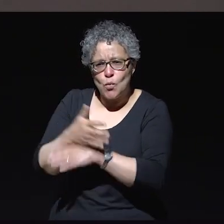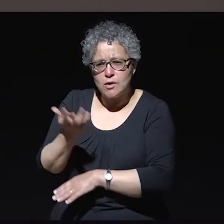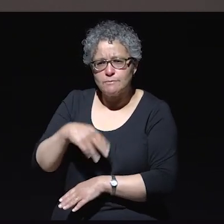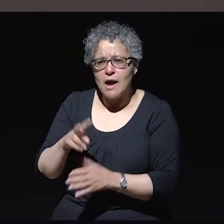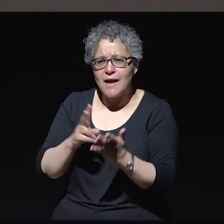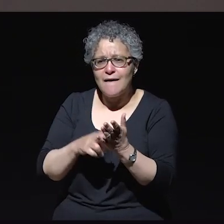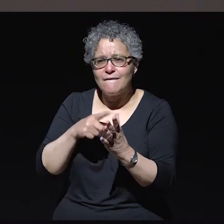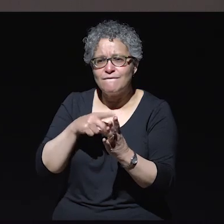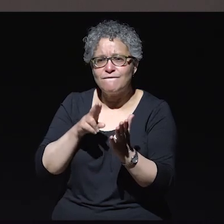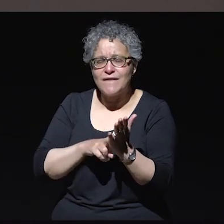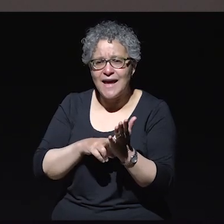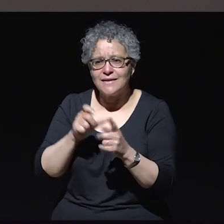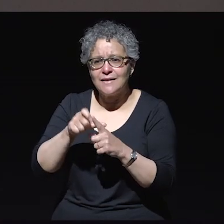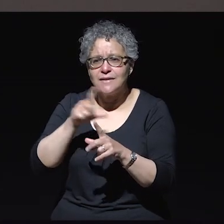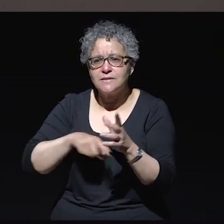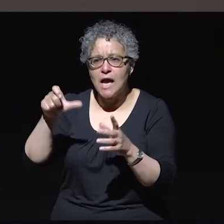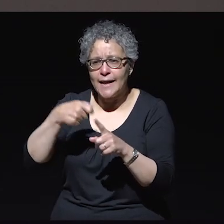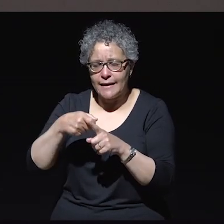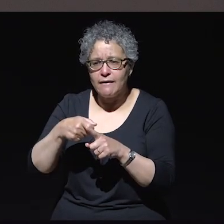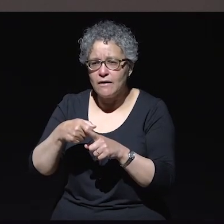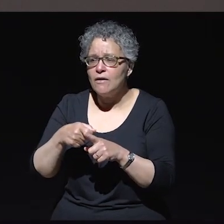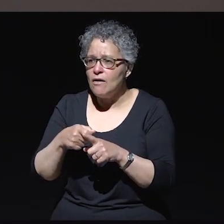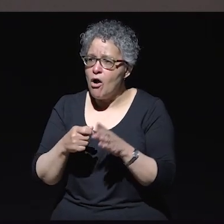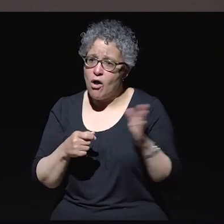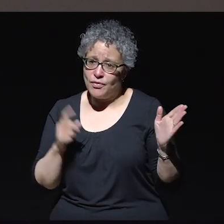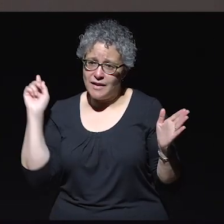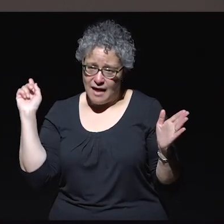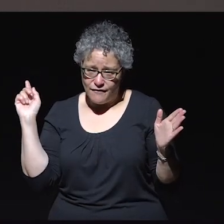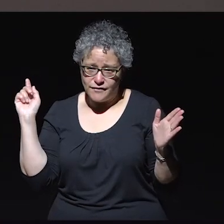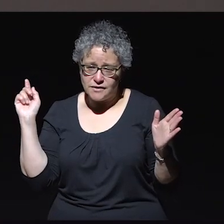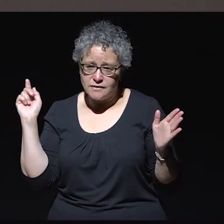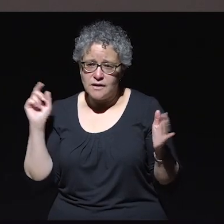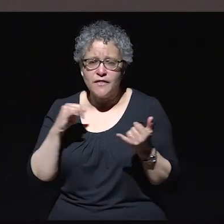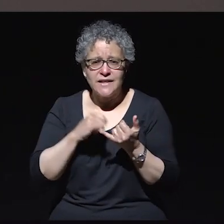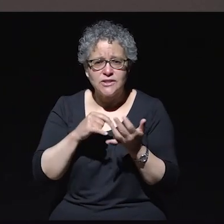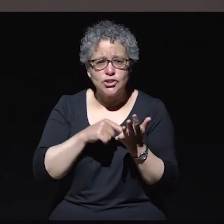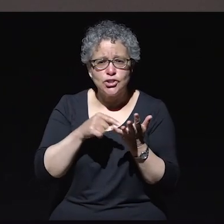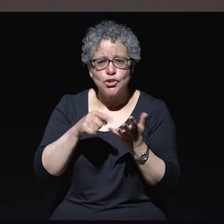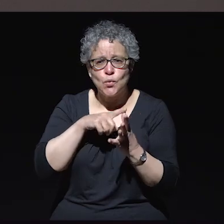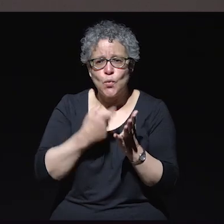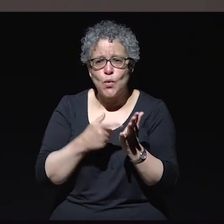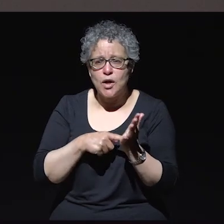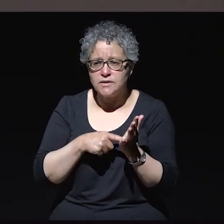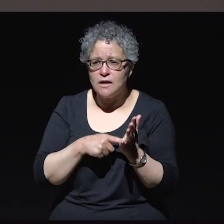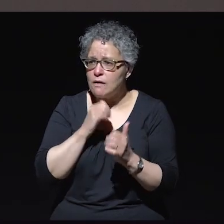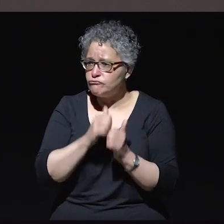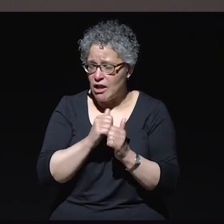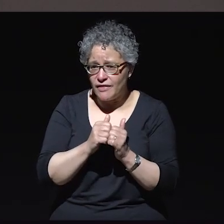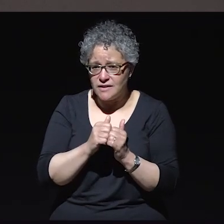To the left of 'The Blue Boy' on the screen are the National Gallery's own Stuart brothers, and Gainsborough actually did a full-scale finished copy